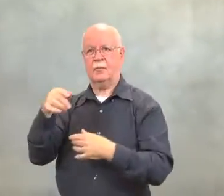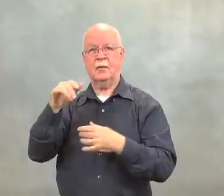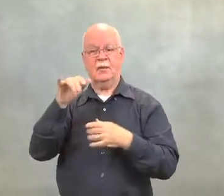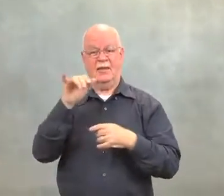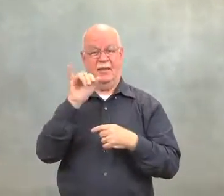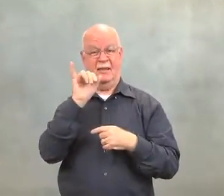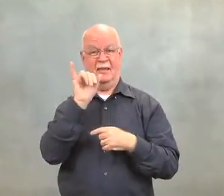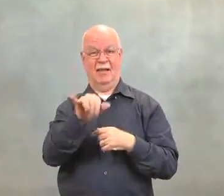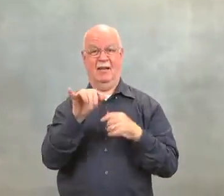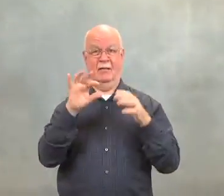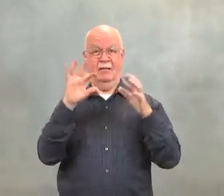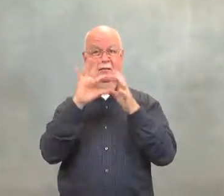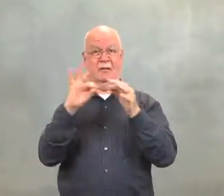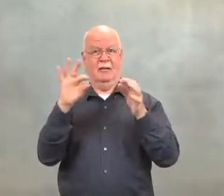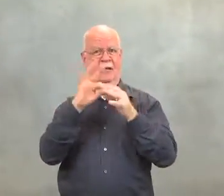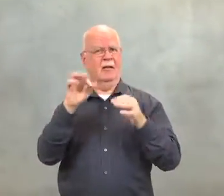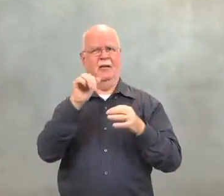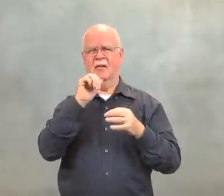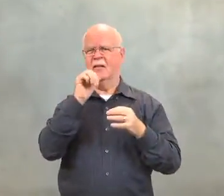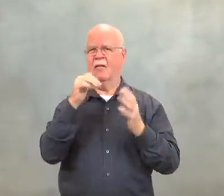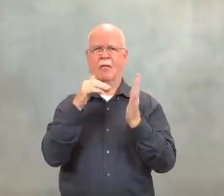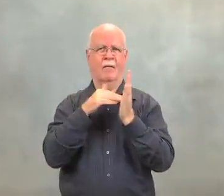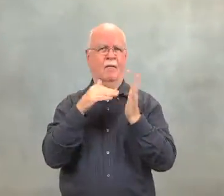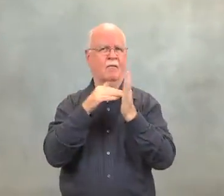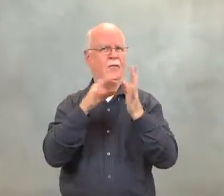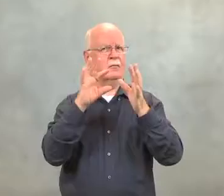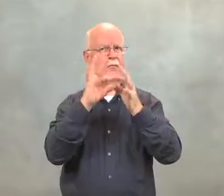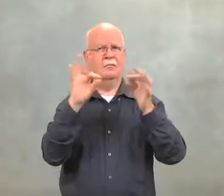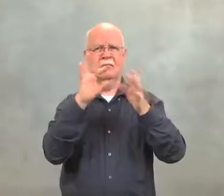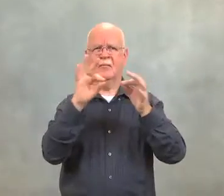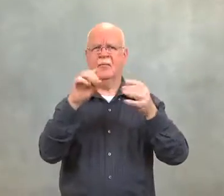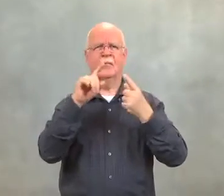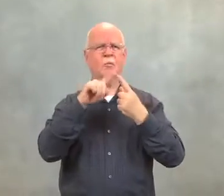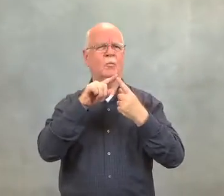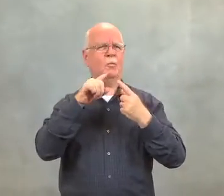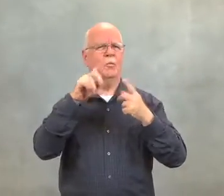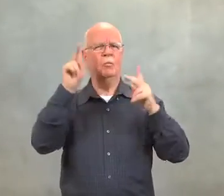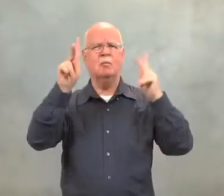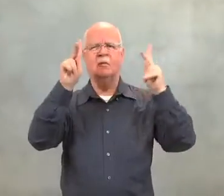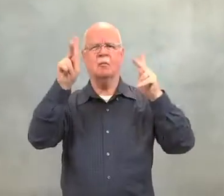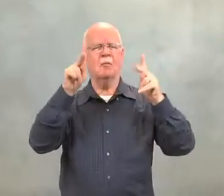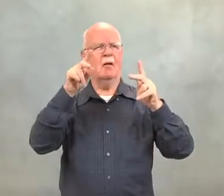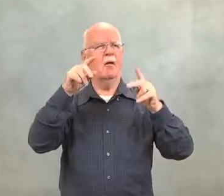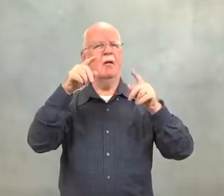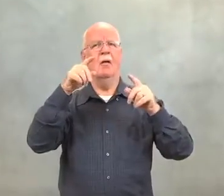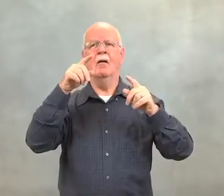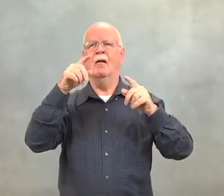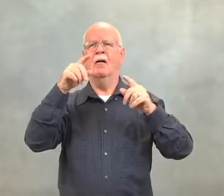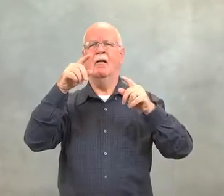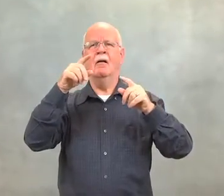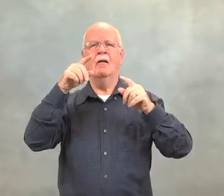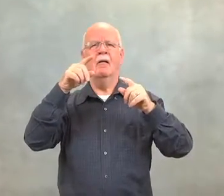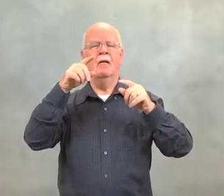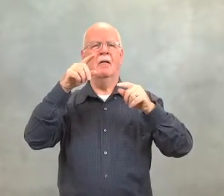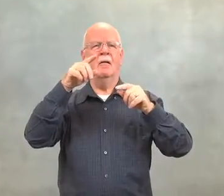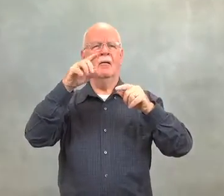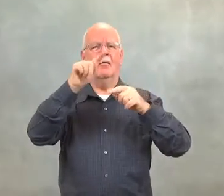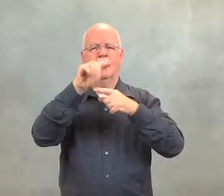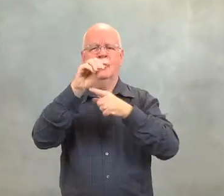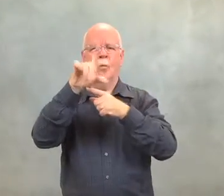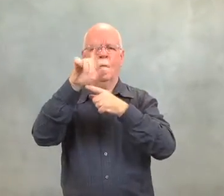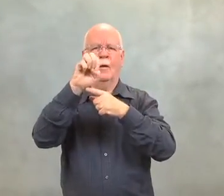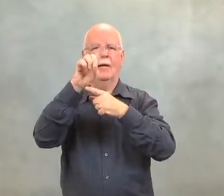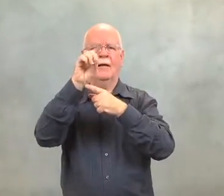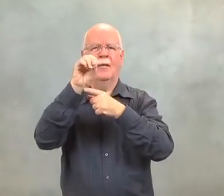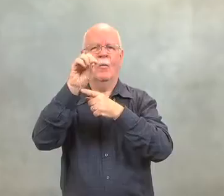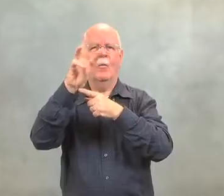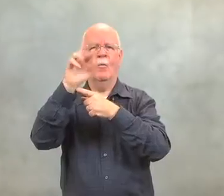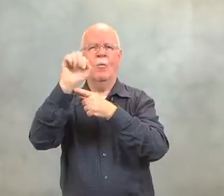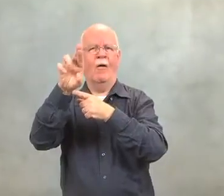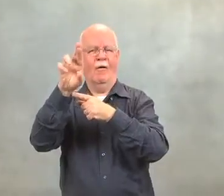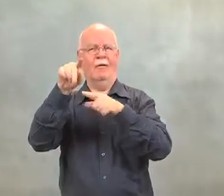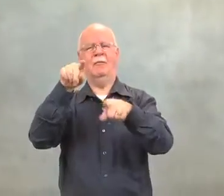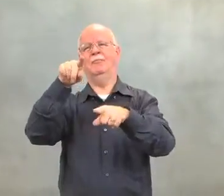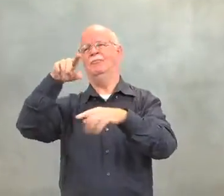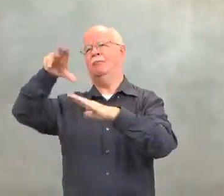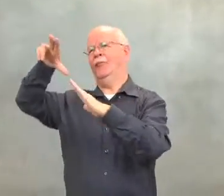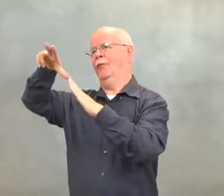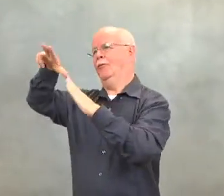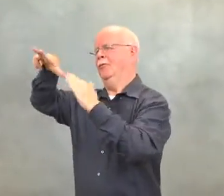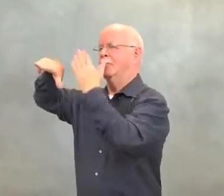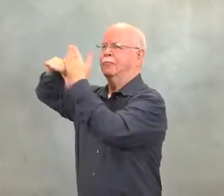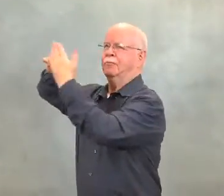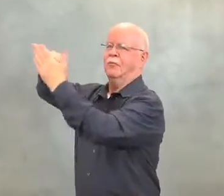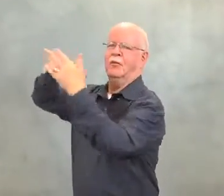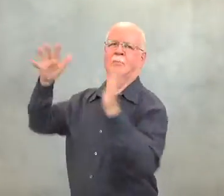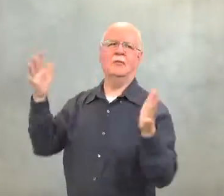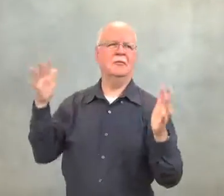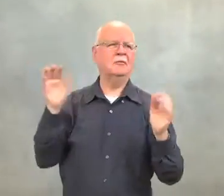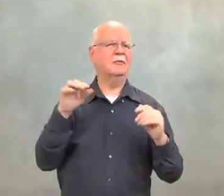This account is not often told to people.